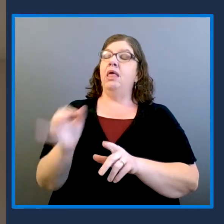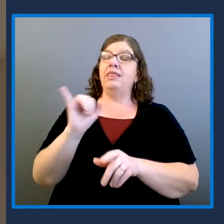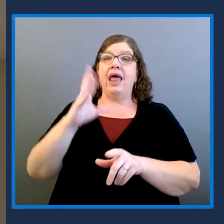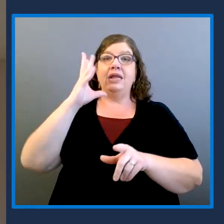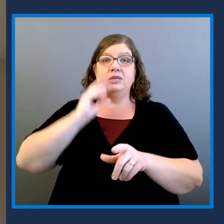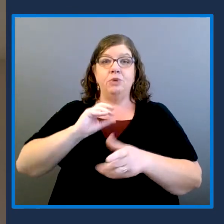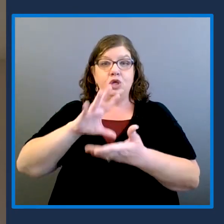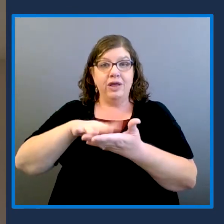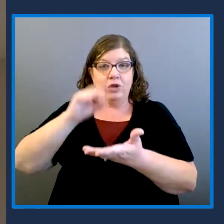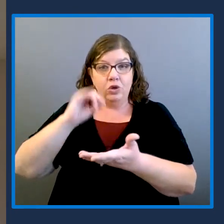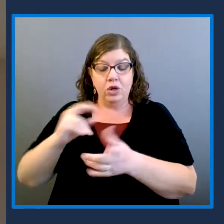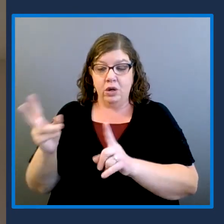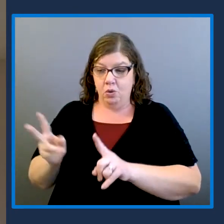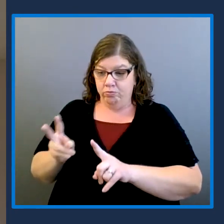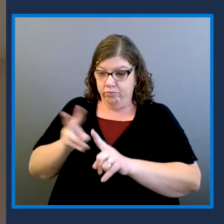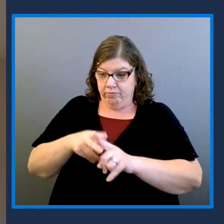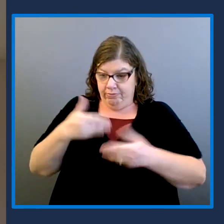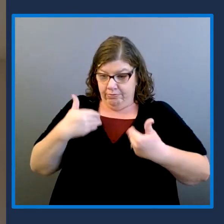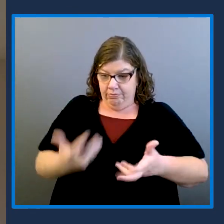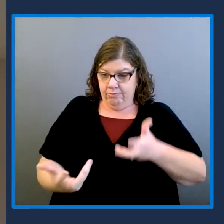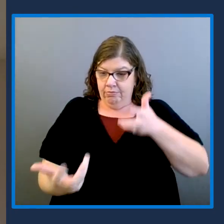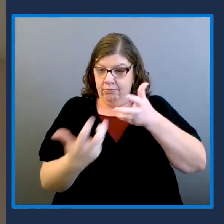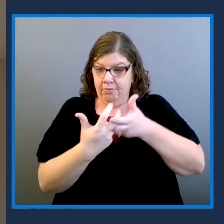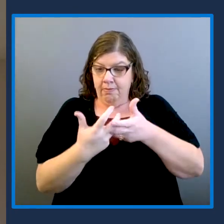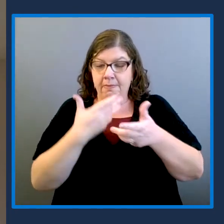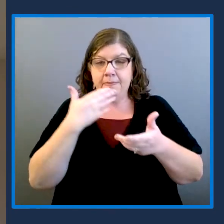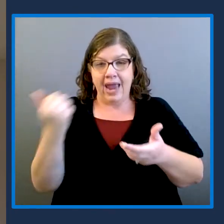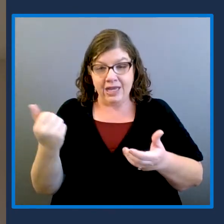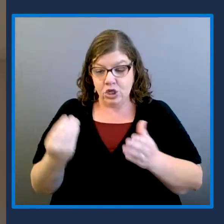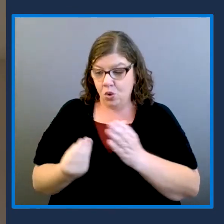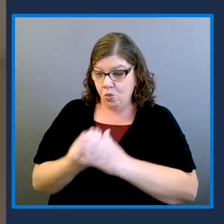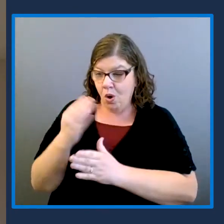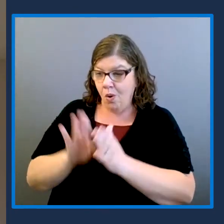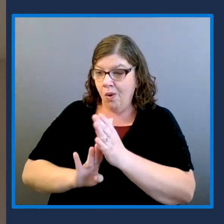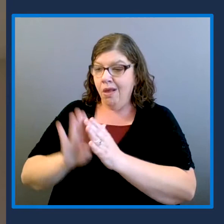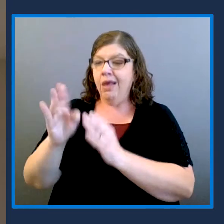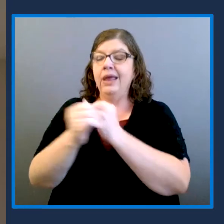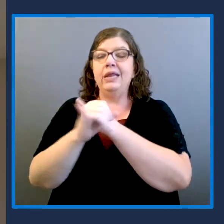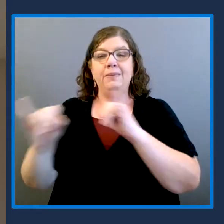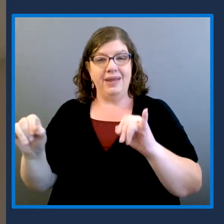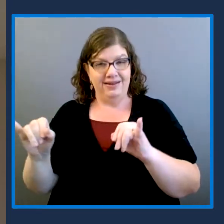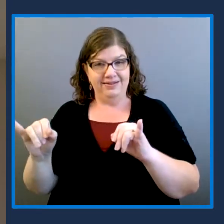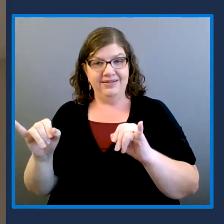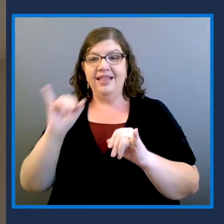learning experience in the way that works best for them and help grow and gain in their independence